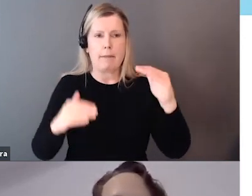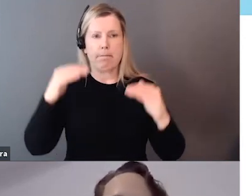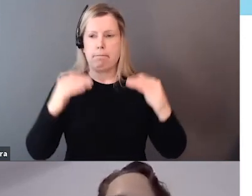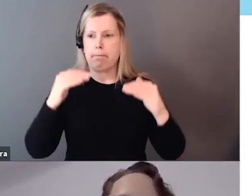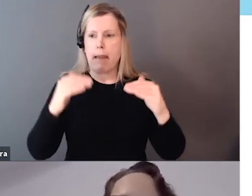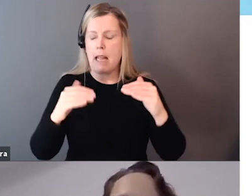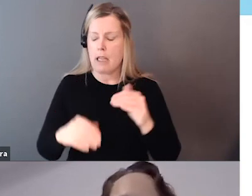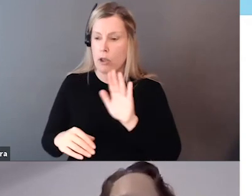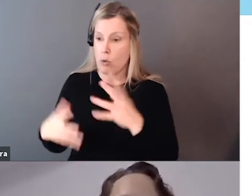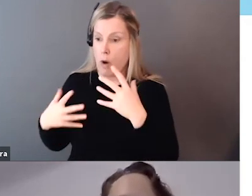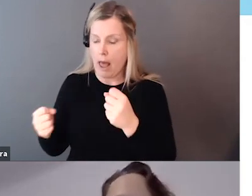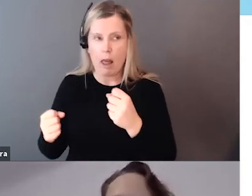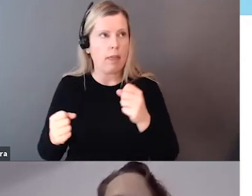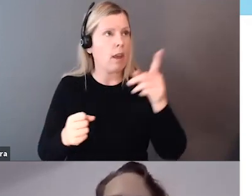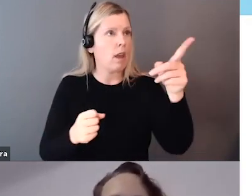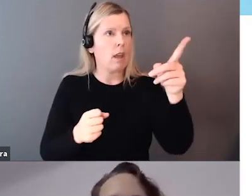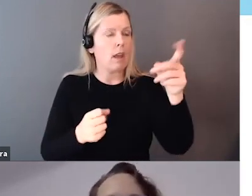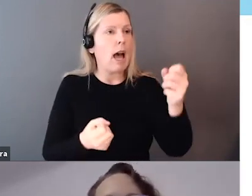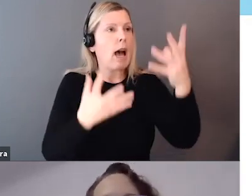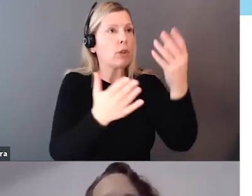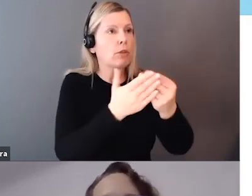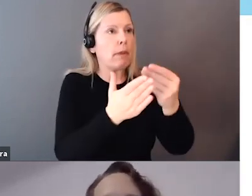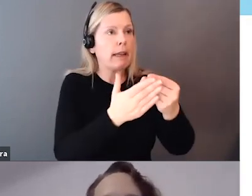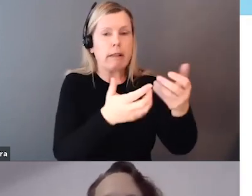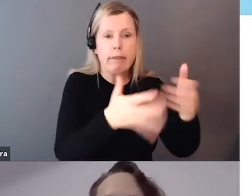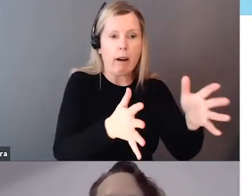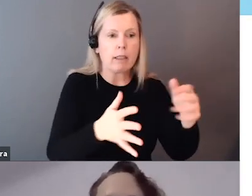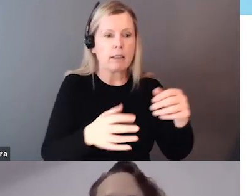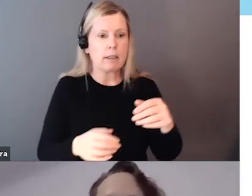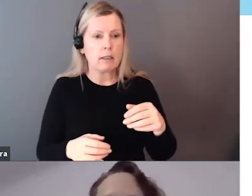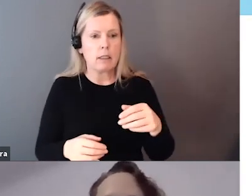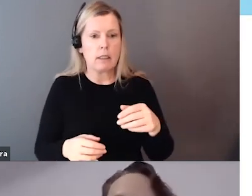for instance, here's Shannon, a coordinator who said it was a fine balancing between the company's